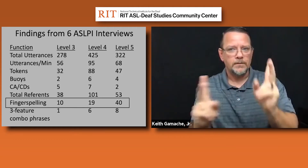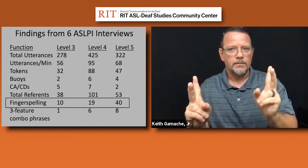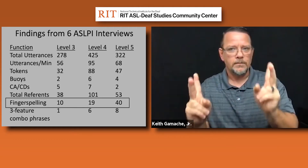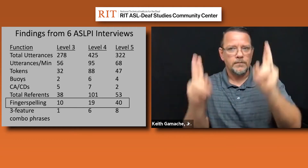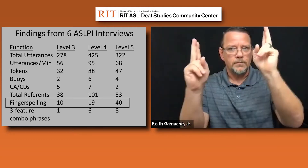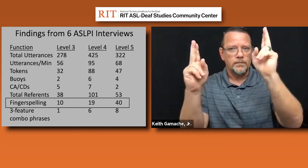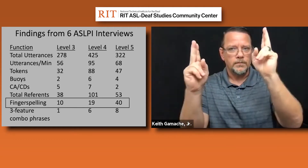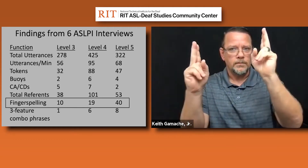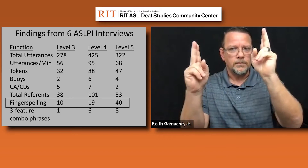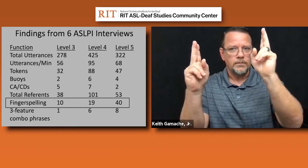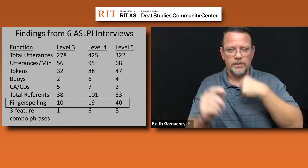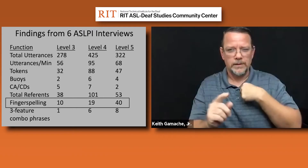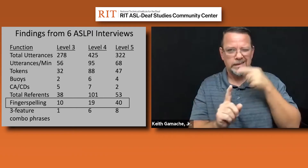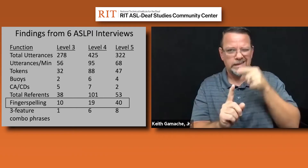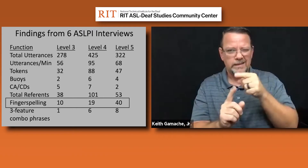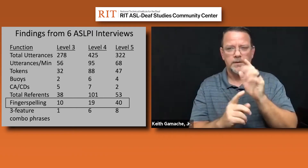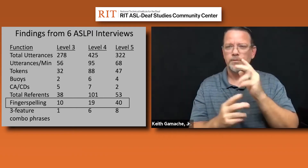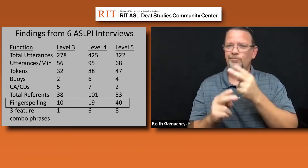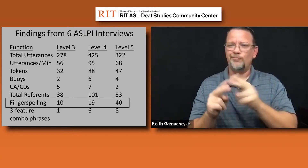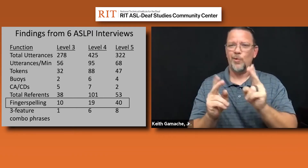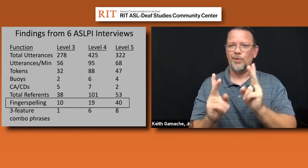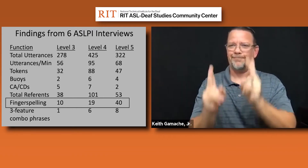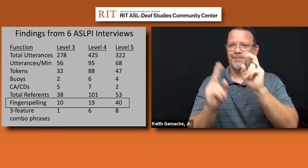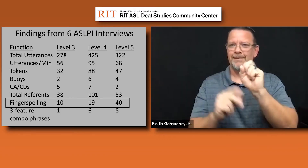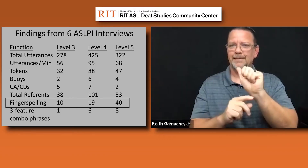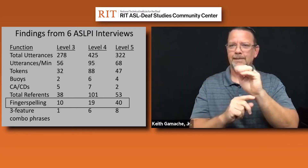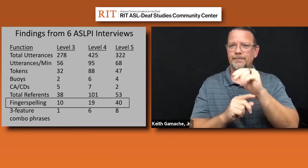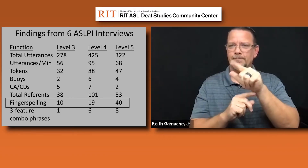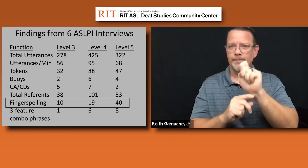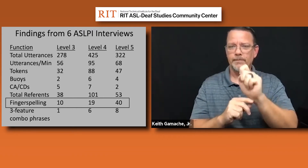you know, again, it's a sample of work,